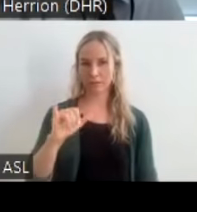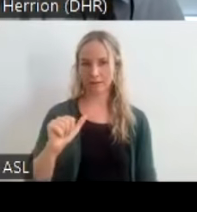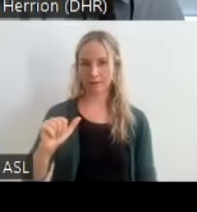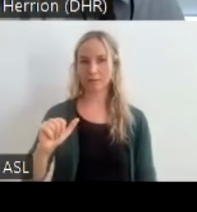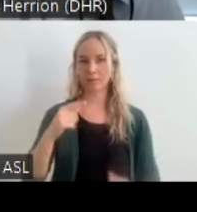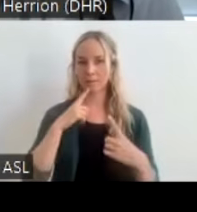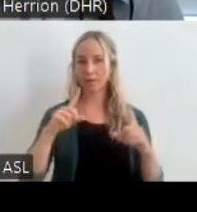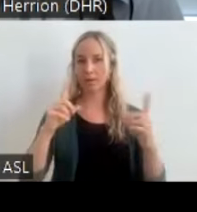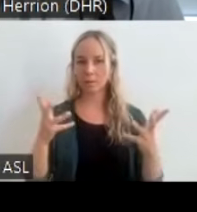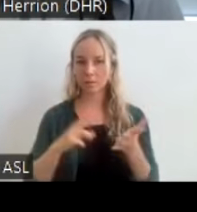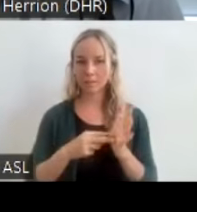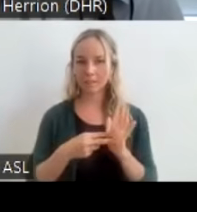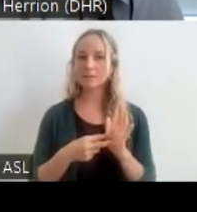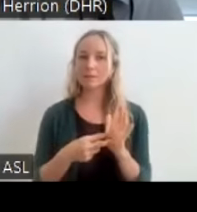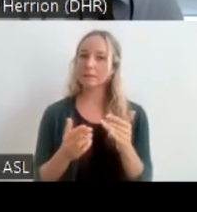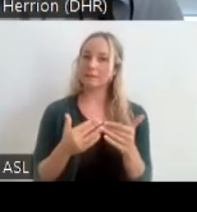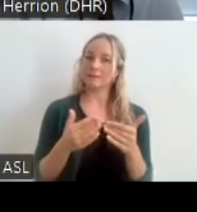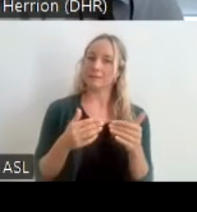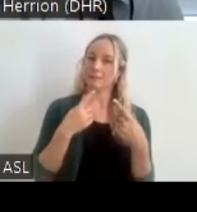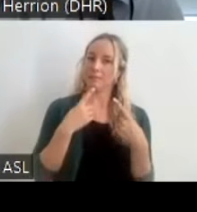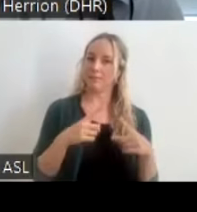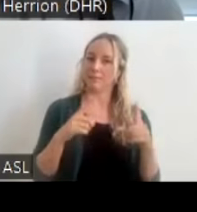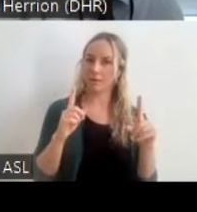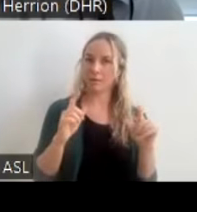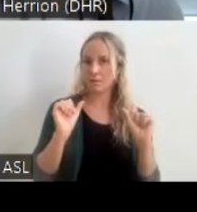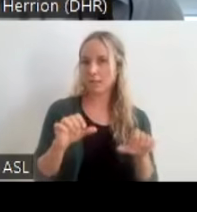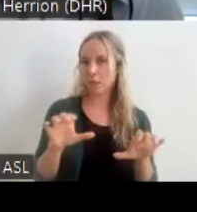so high, right? The wording in the statute is easily